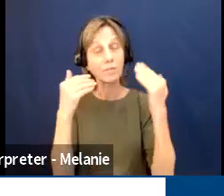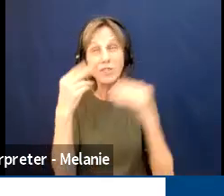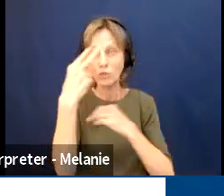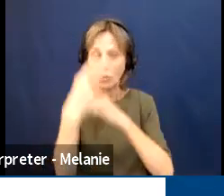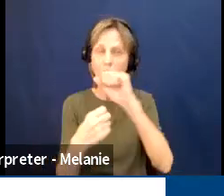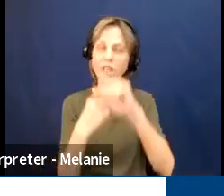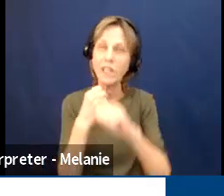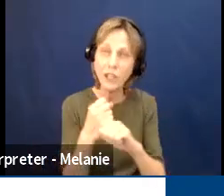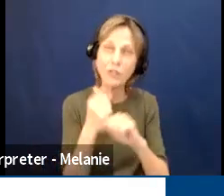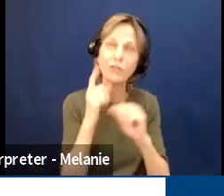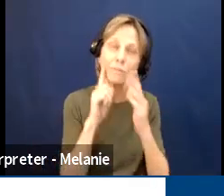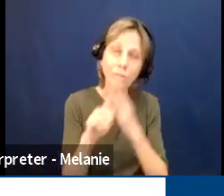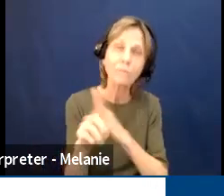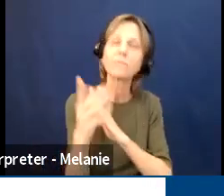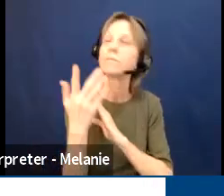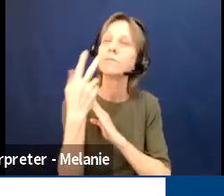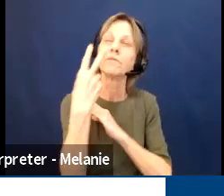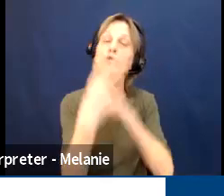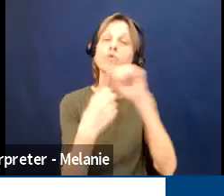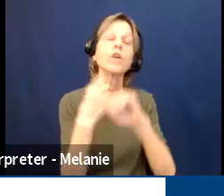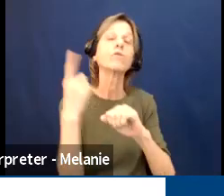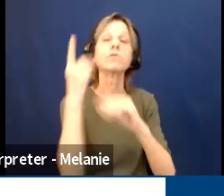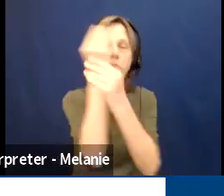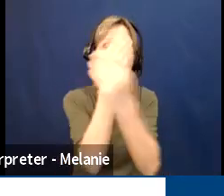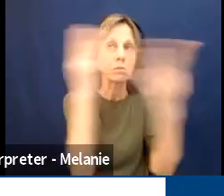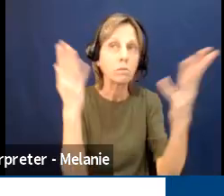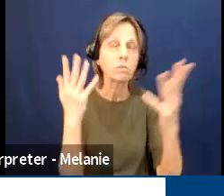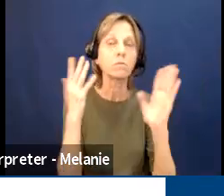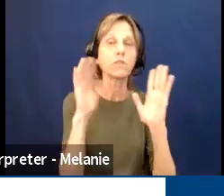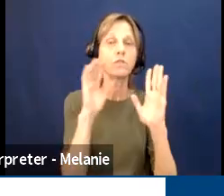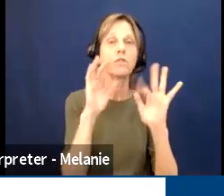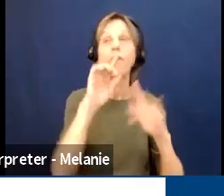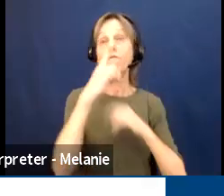they just wanted to communicate to community members the challenges that were faced if you